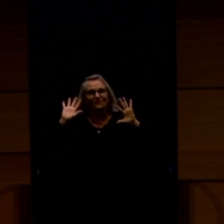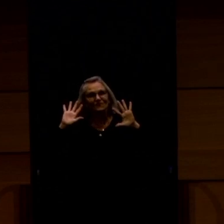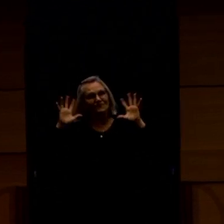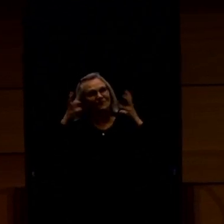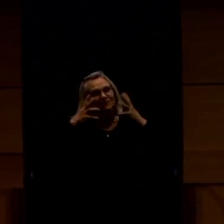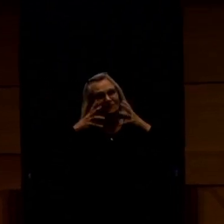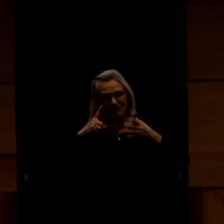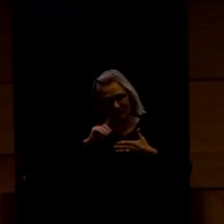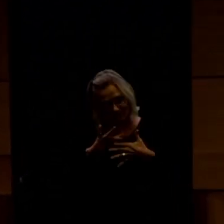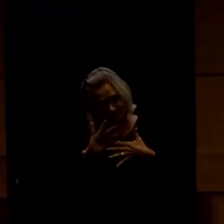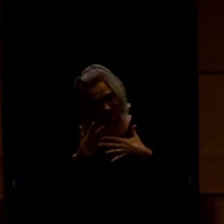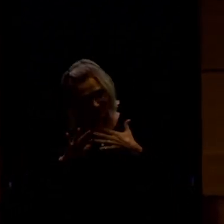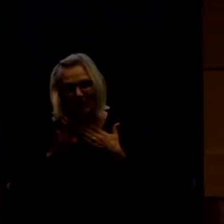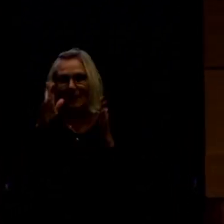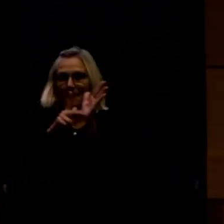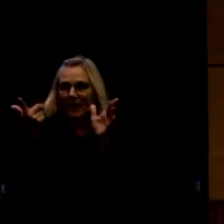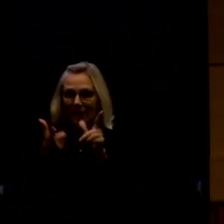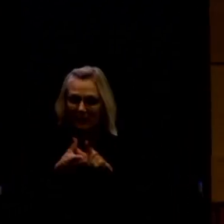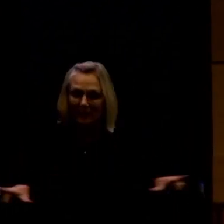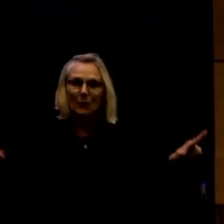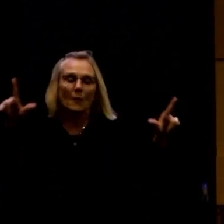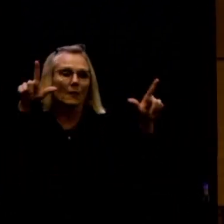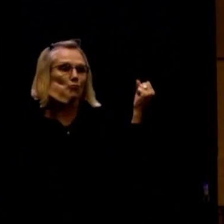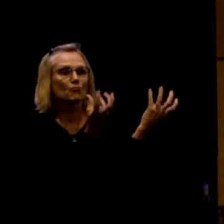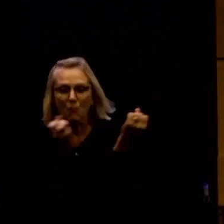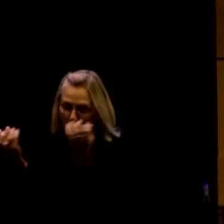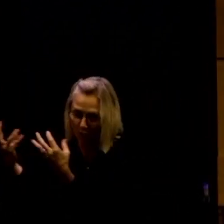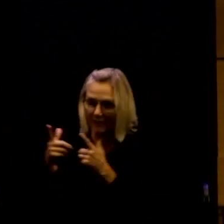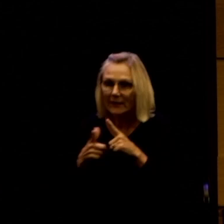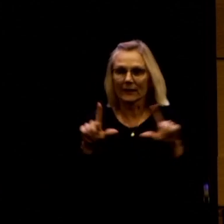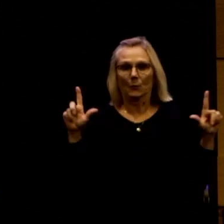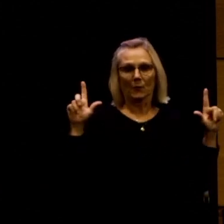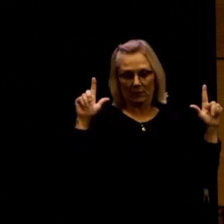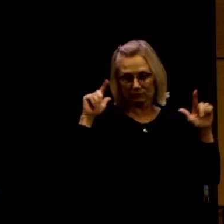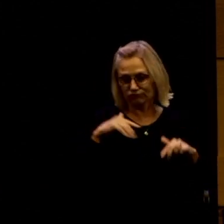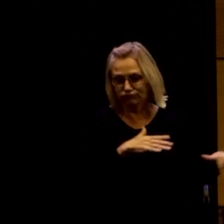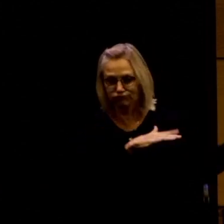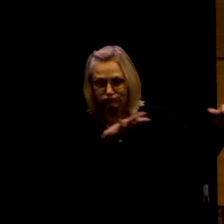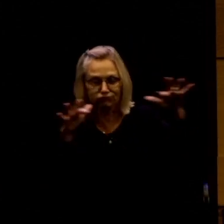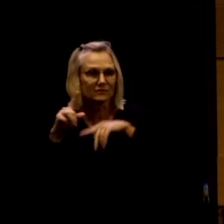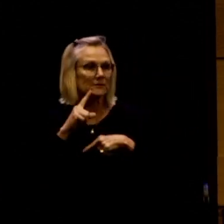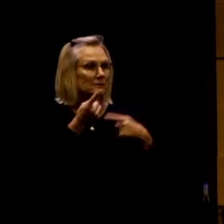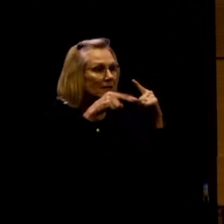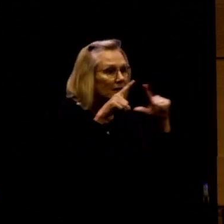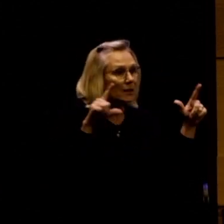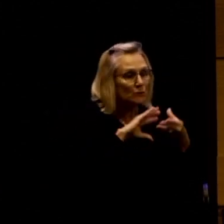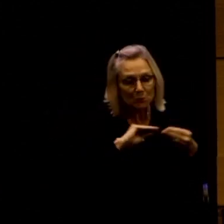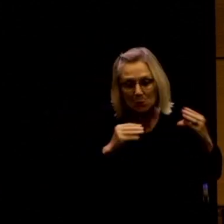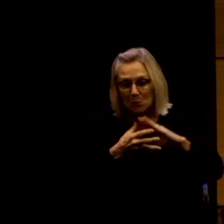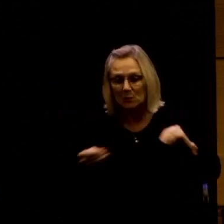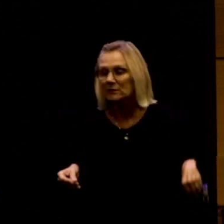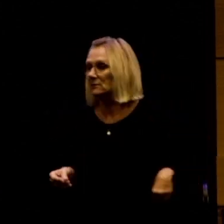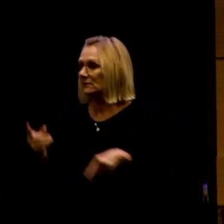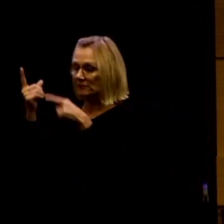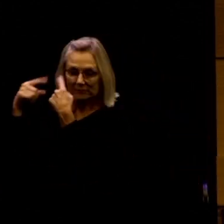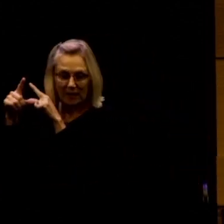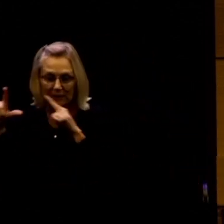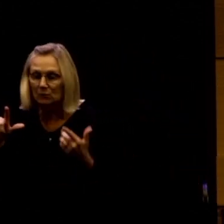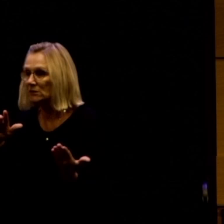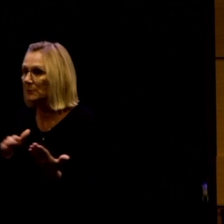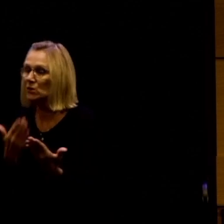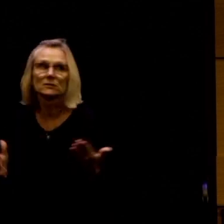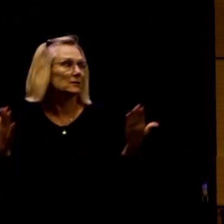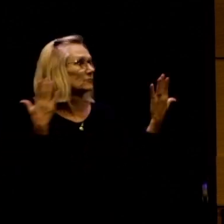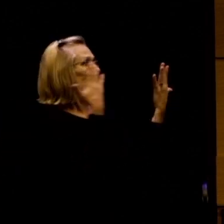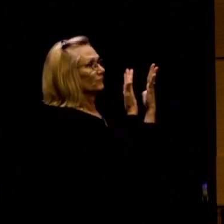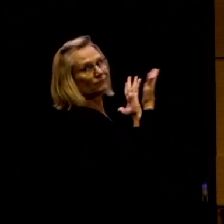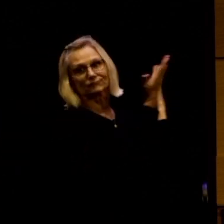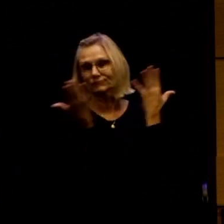Wow! Tonight, bilingual, multilingual, sign language stories, sign language music, the app.